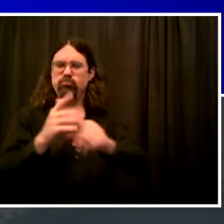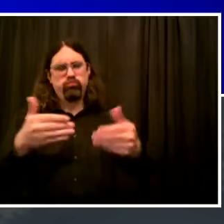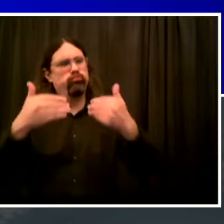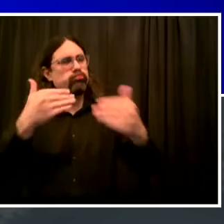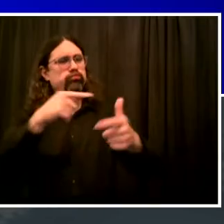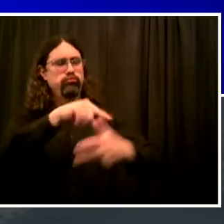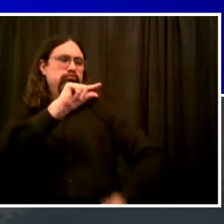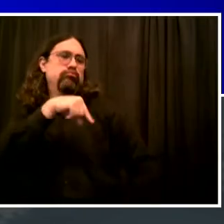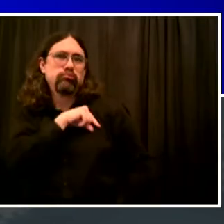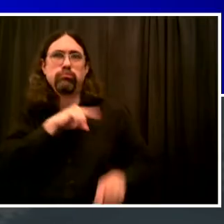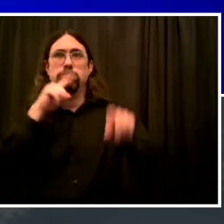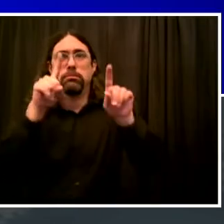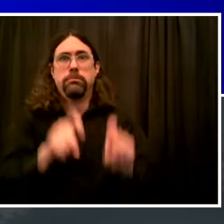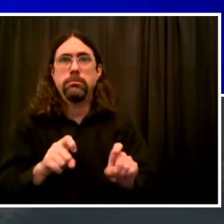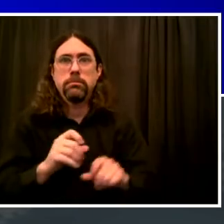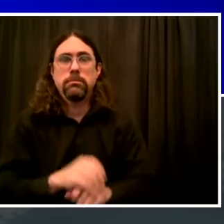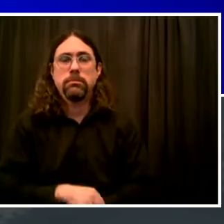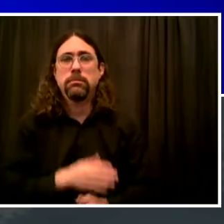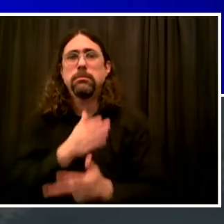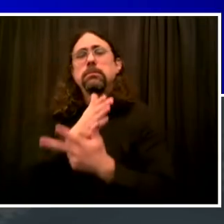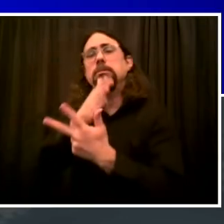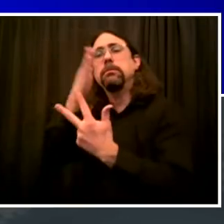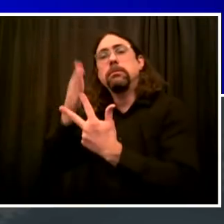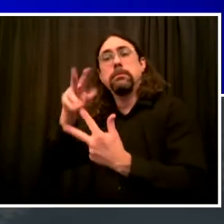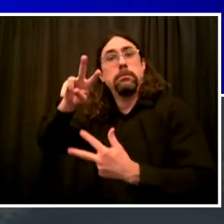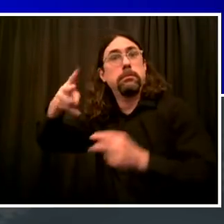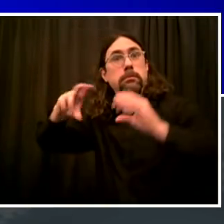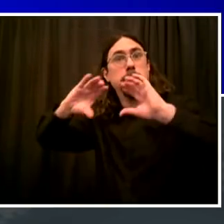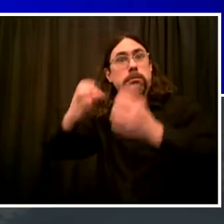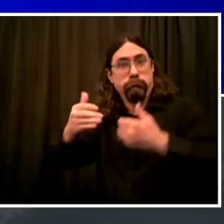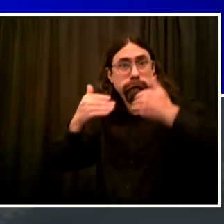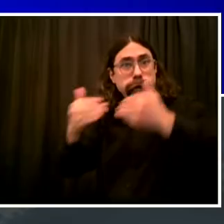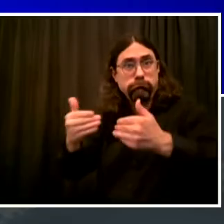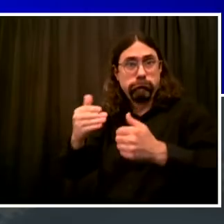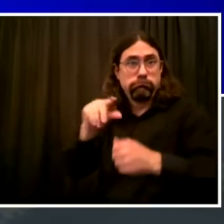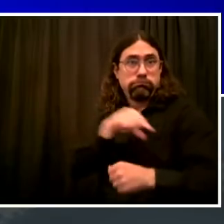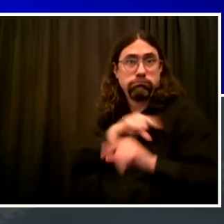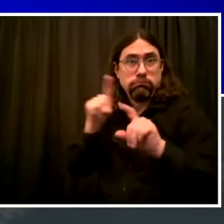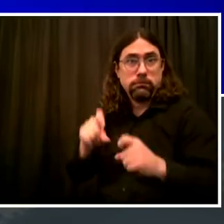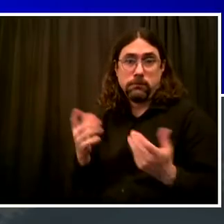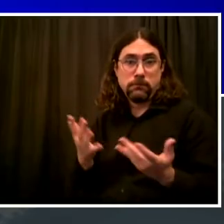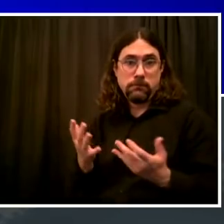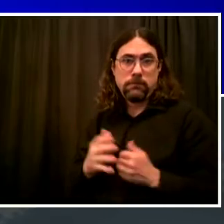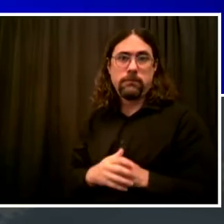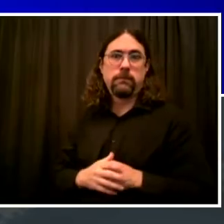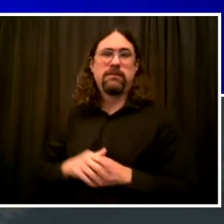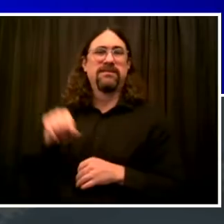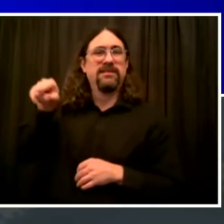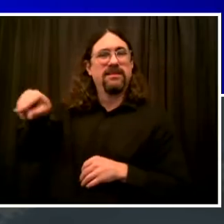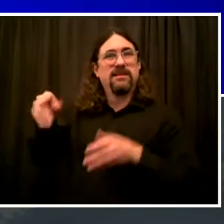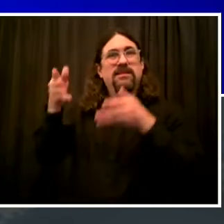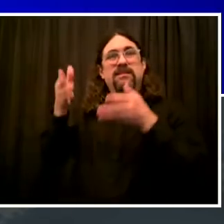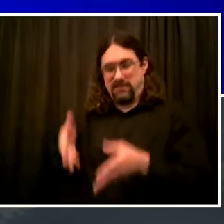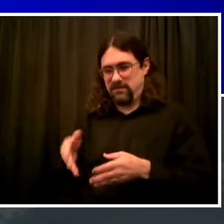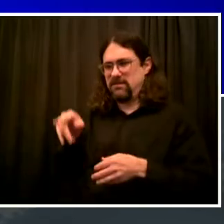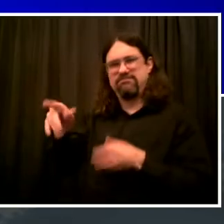MORE AND MORE TESTING WILL BE AVAILABLE TO OYU. SECOND GROUP, ANYONE WHO'S IN CLOSE CONTACT WITH A CONFIRMED